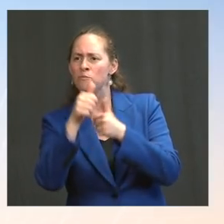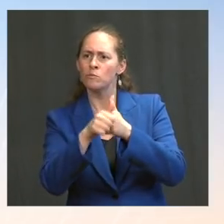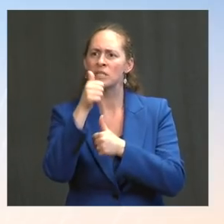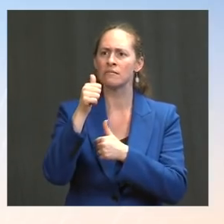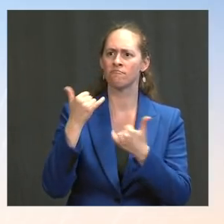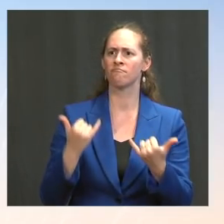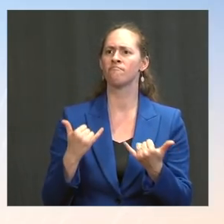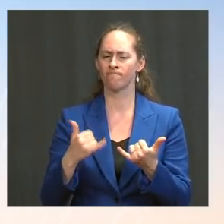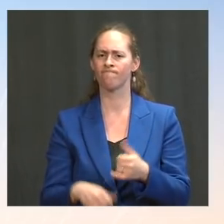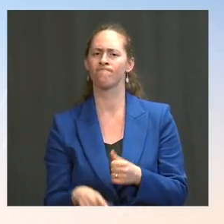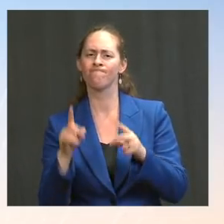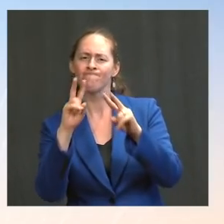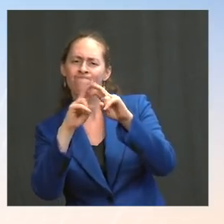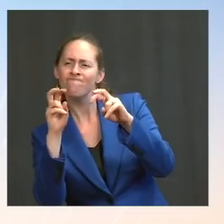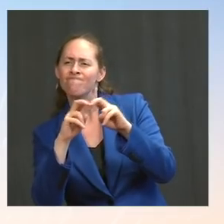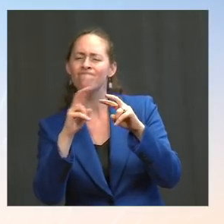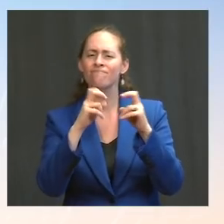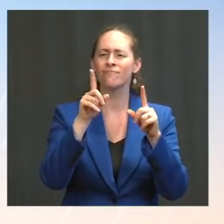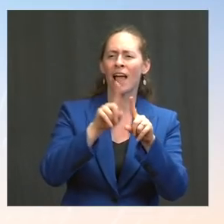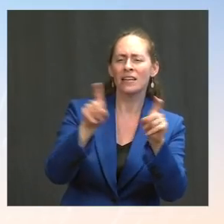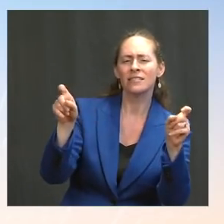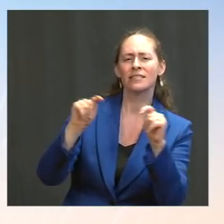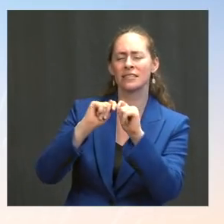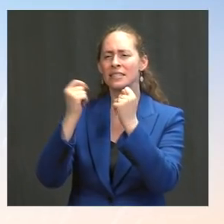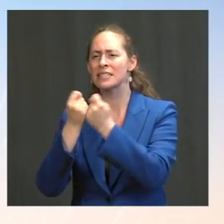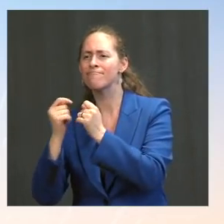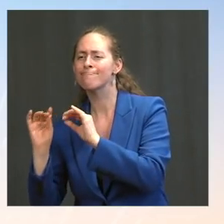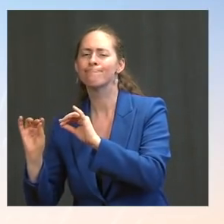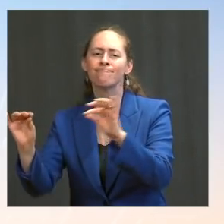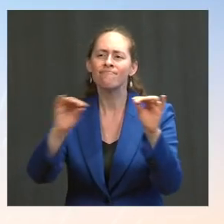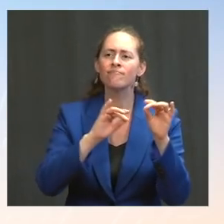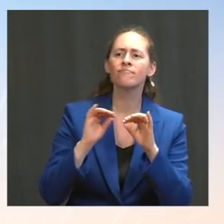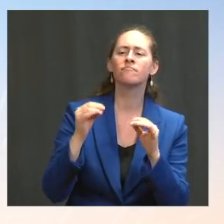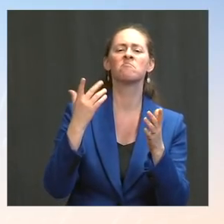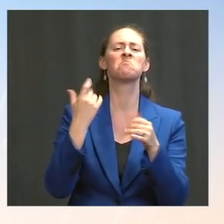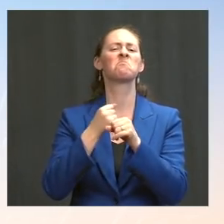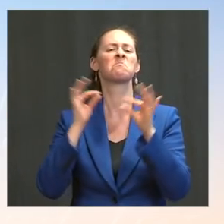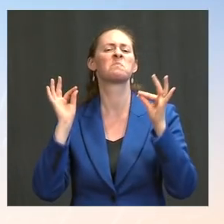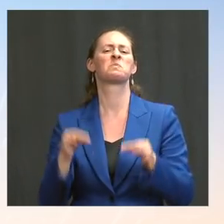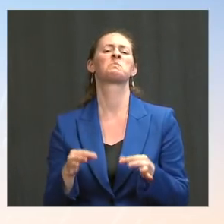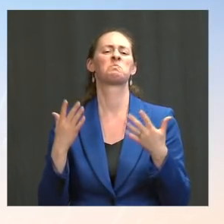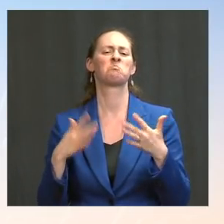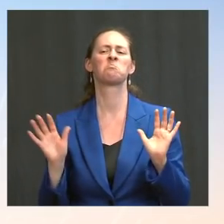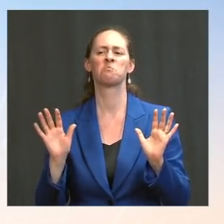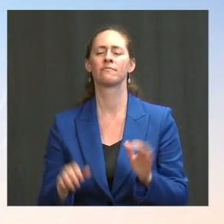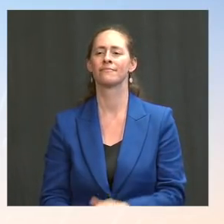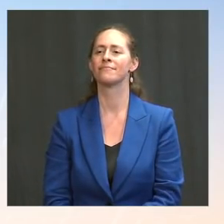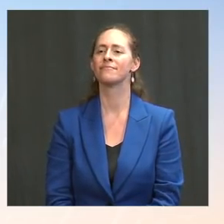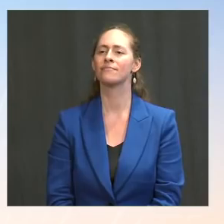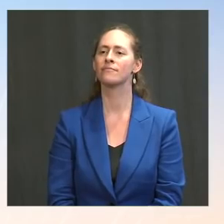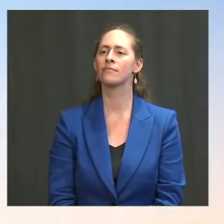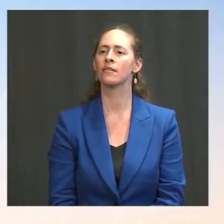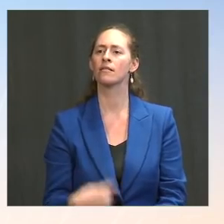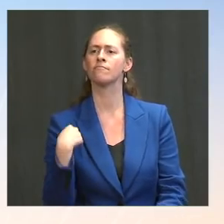about bringing our men and women home, or beginning that process, so that they did not risk greater threats on the ground. He went through an entire review,